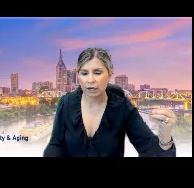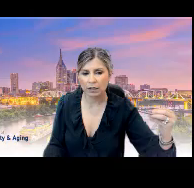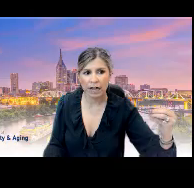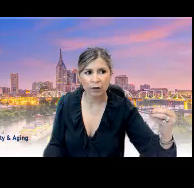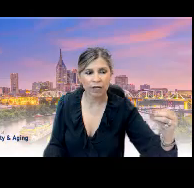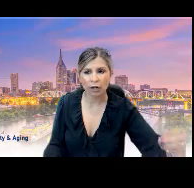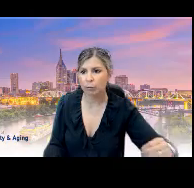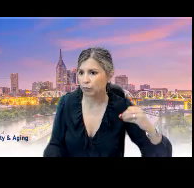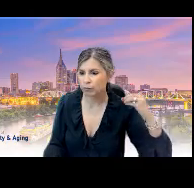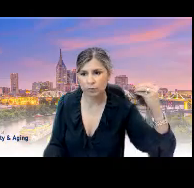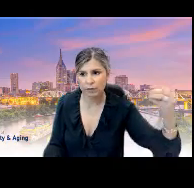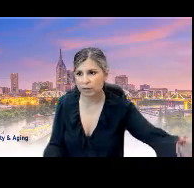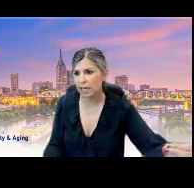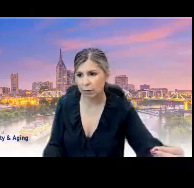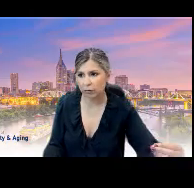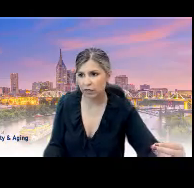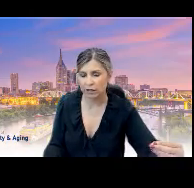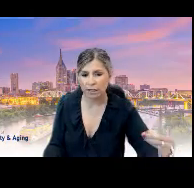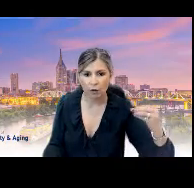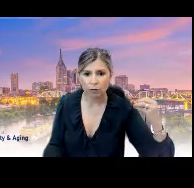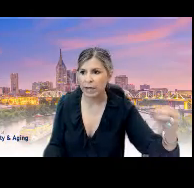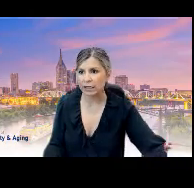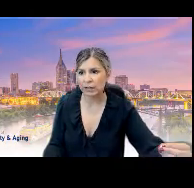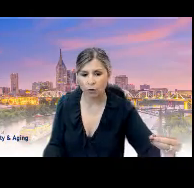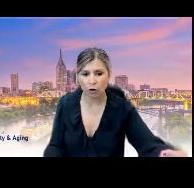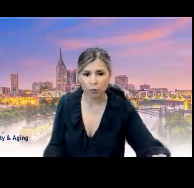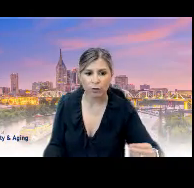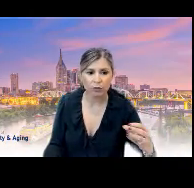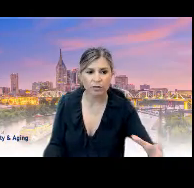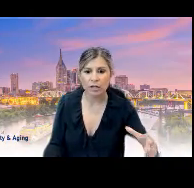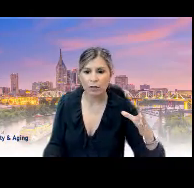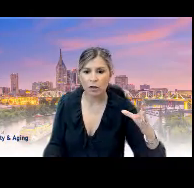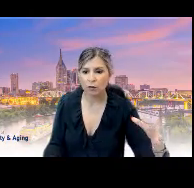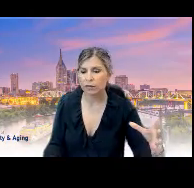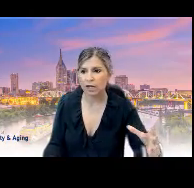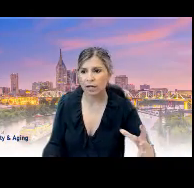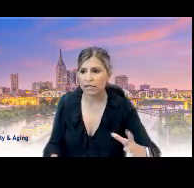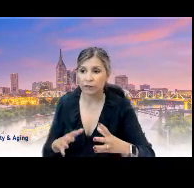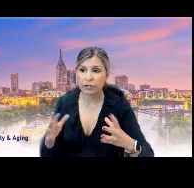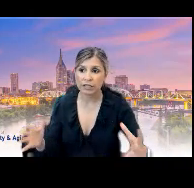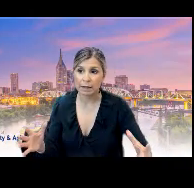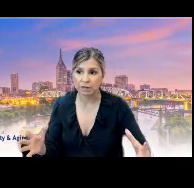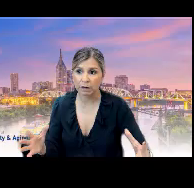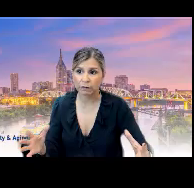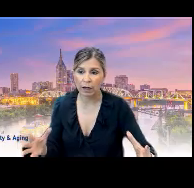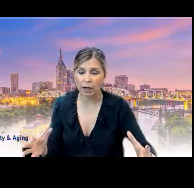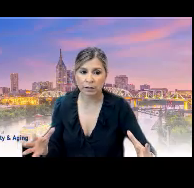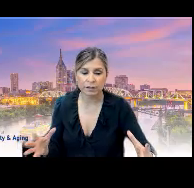how to help that person remain in their home? Those, those different types of those different